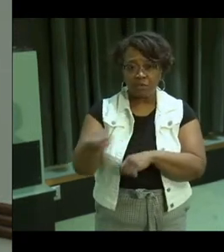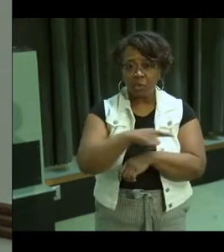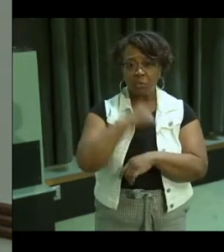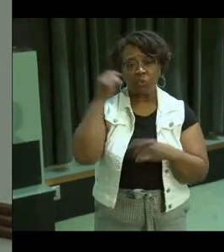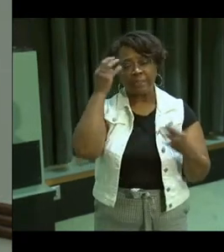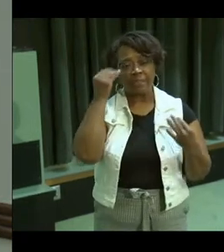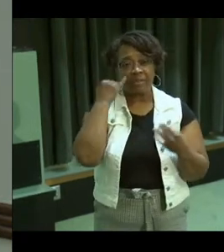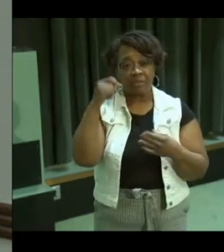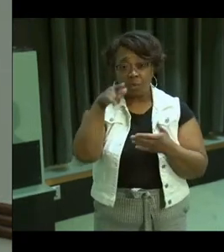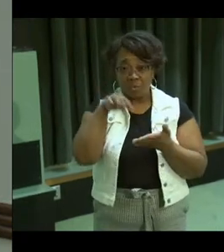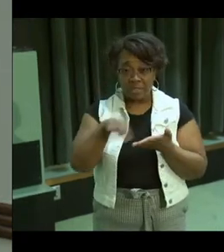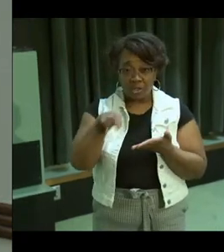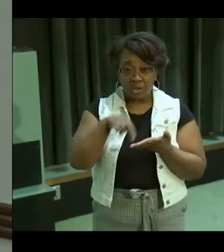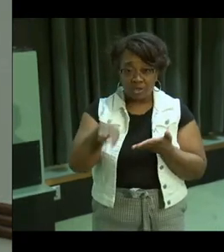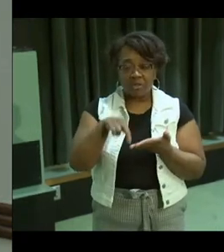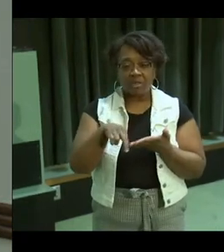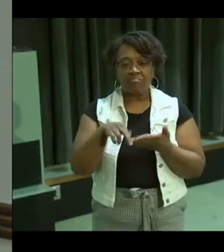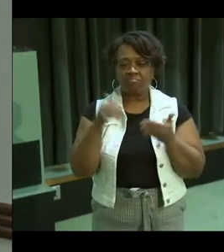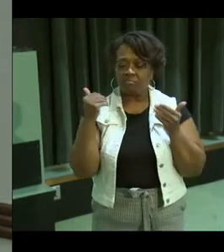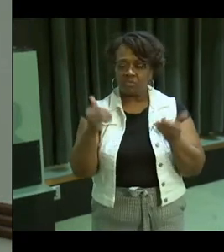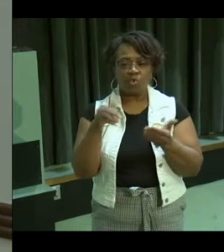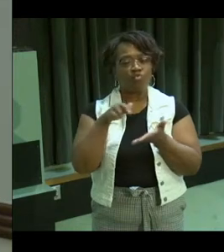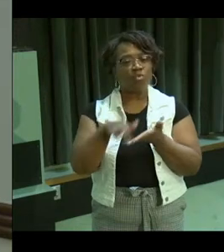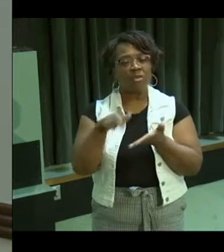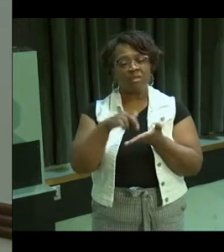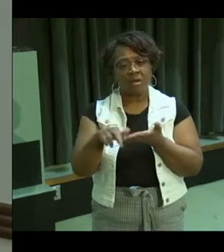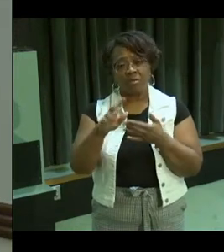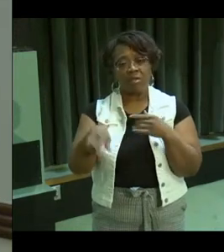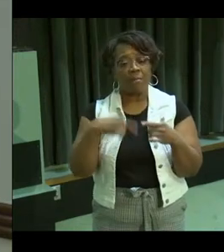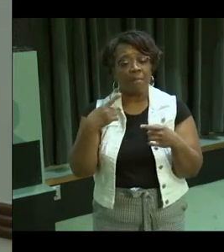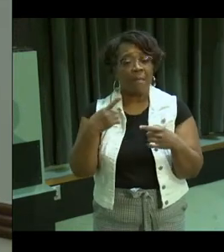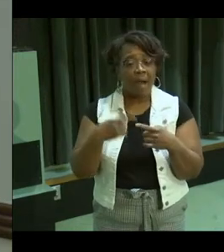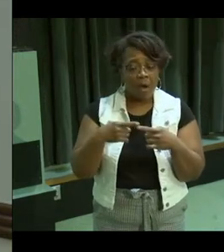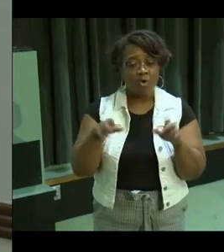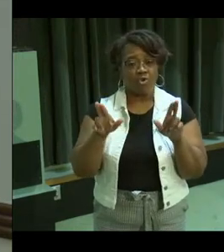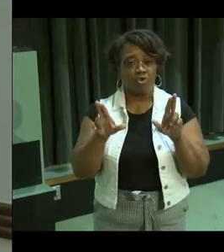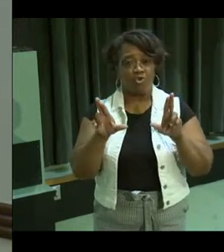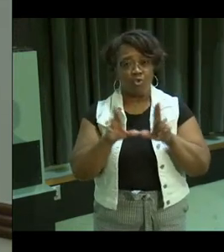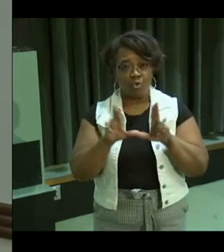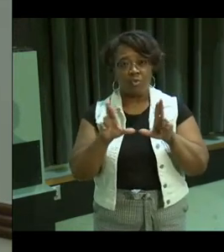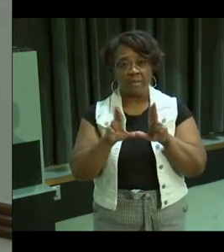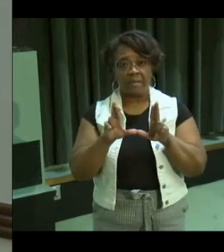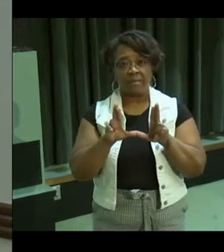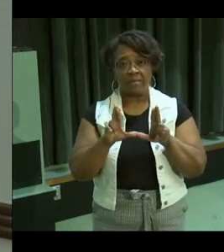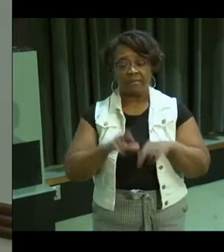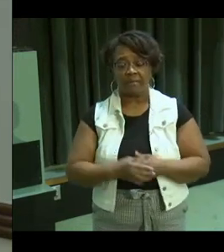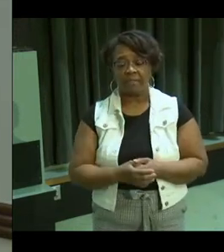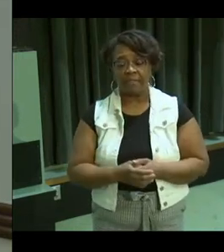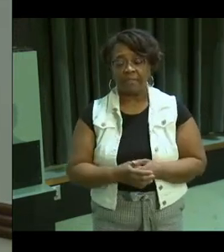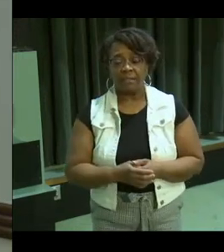Or if you're researching, do